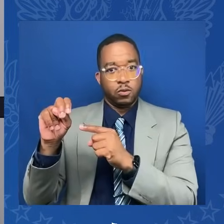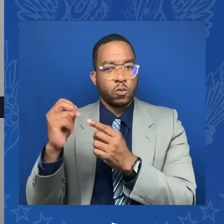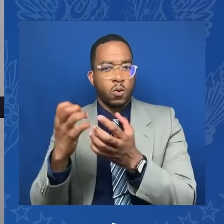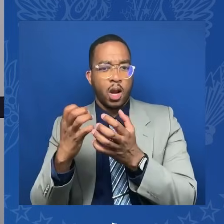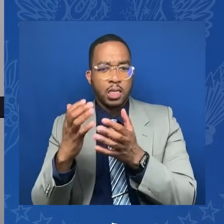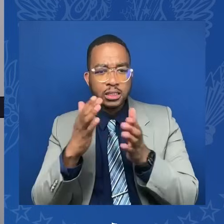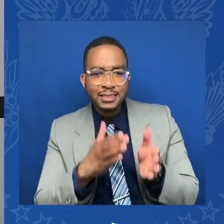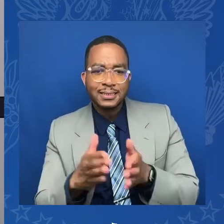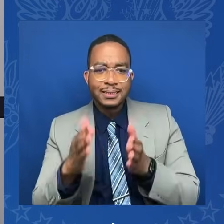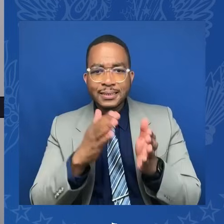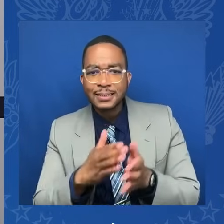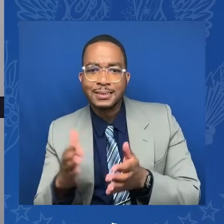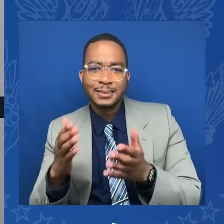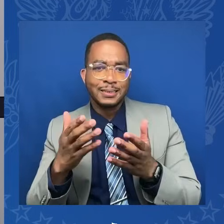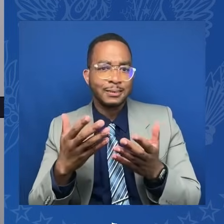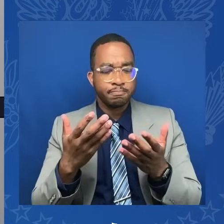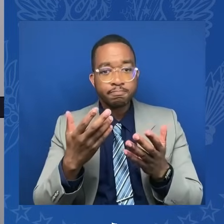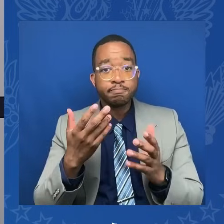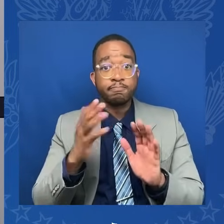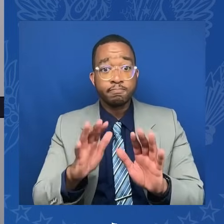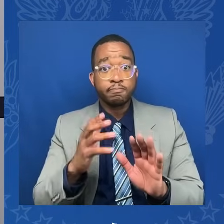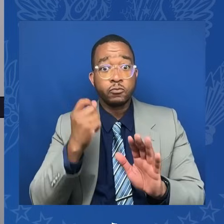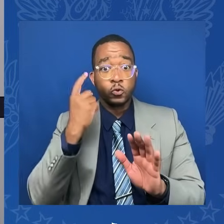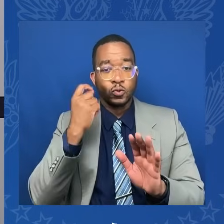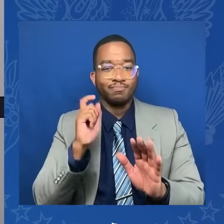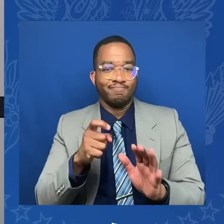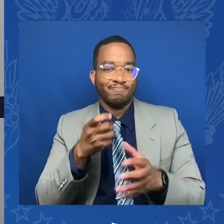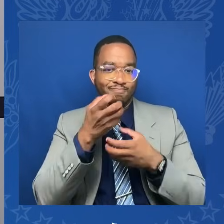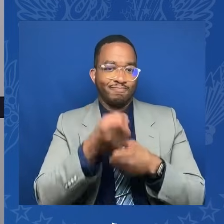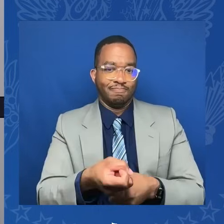trust in progress, trust in innovation,